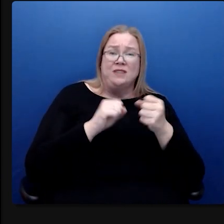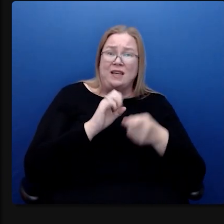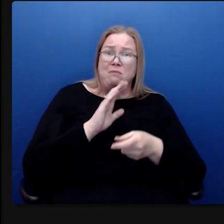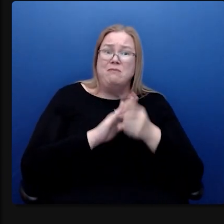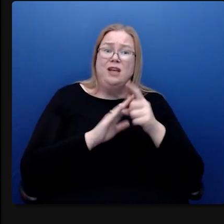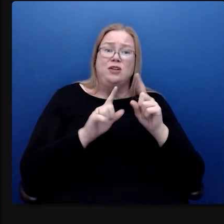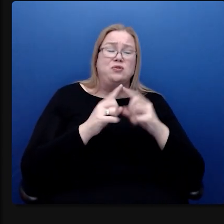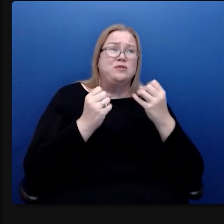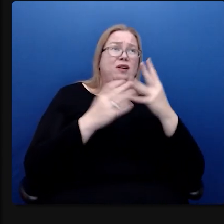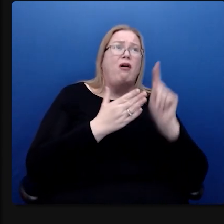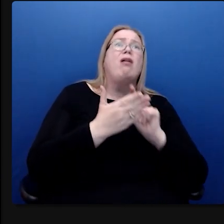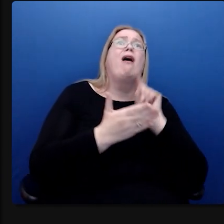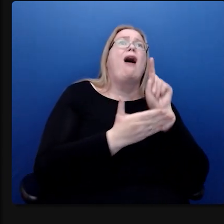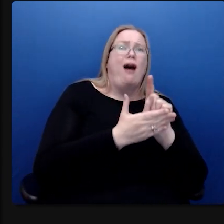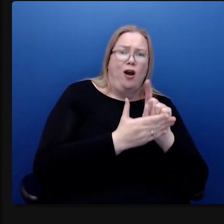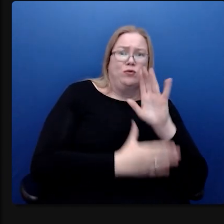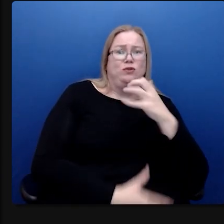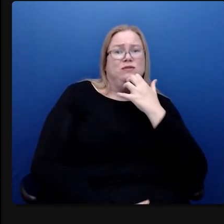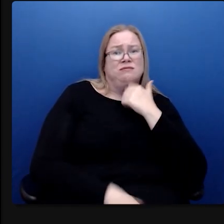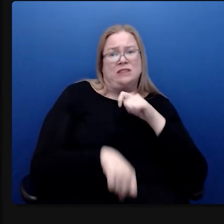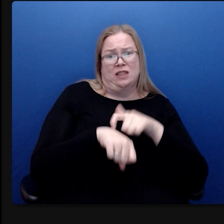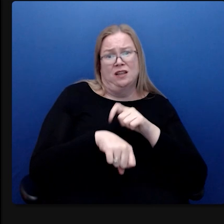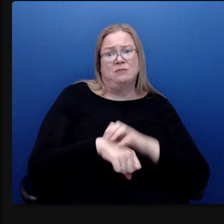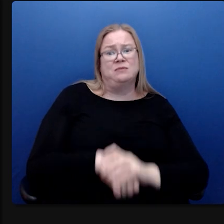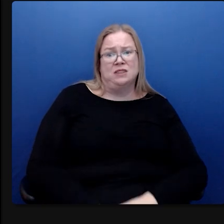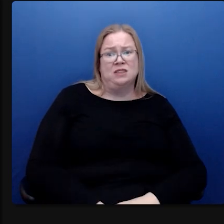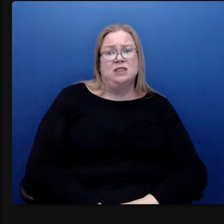can take minutes to hours of your precious time.